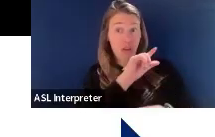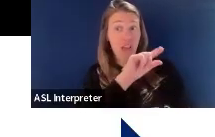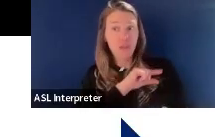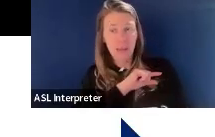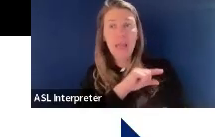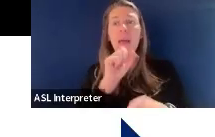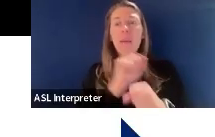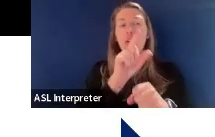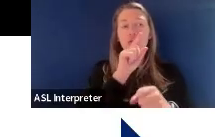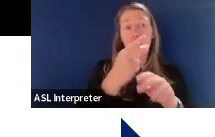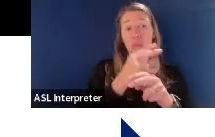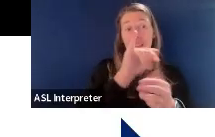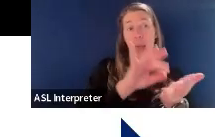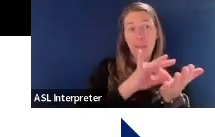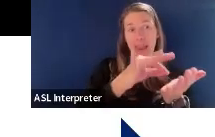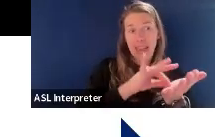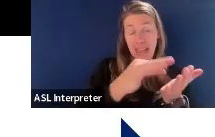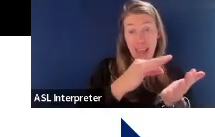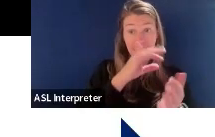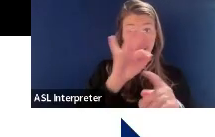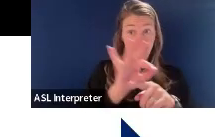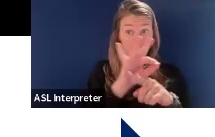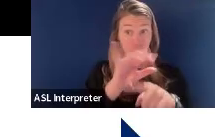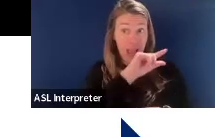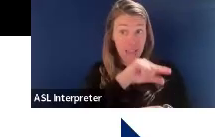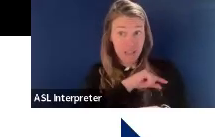the Medicaid Functional eligibility instrument or the ME fee.